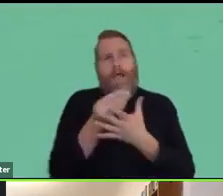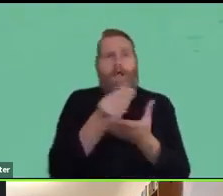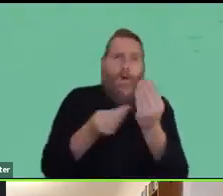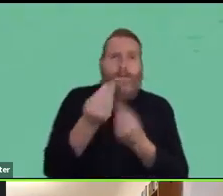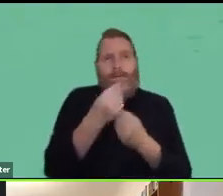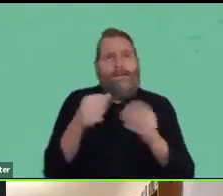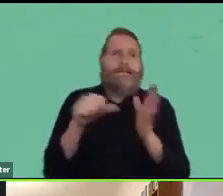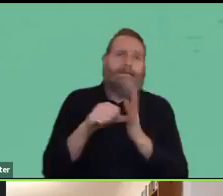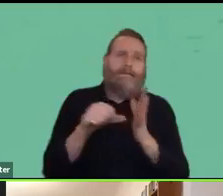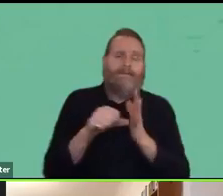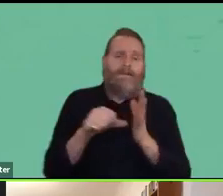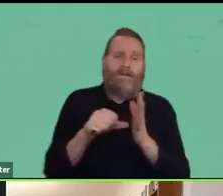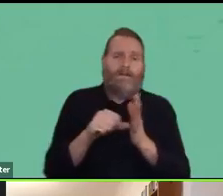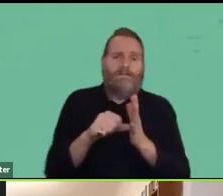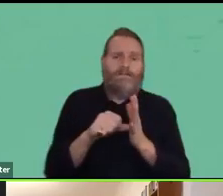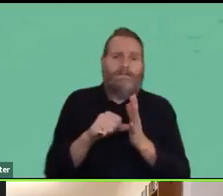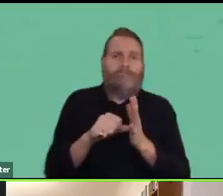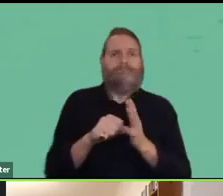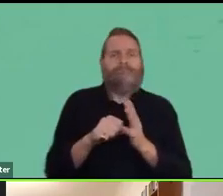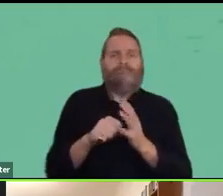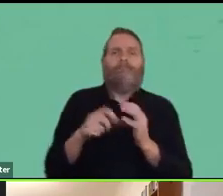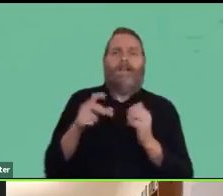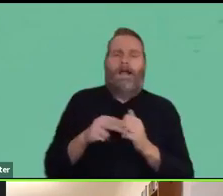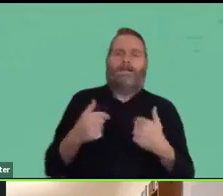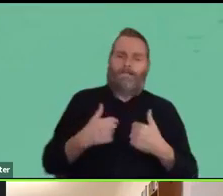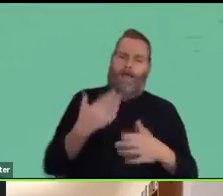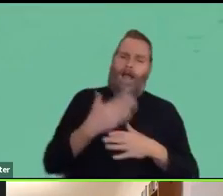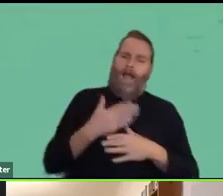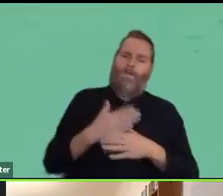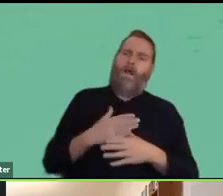not a bad instinct is it for somebody think well somebody's worse off than me am I doing the wrong